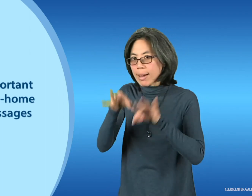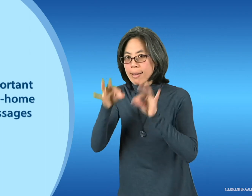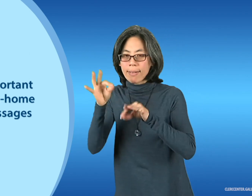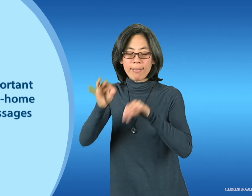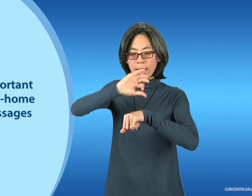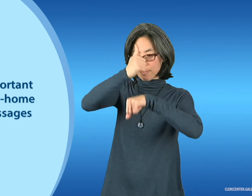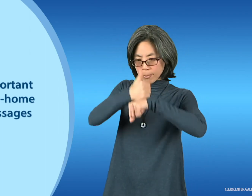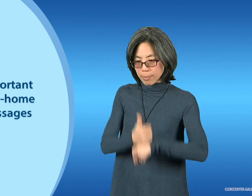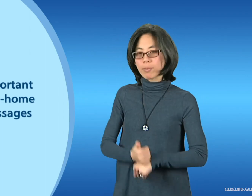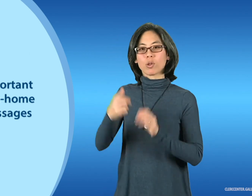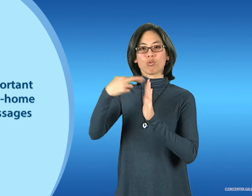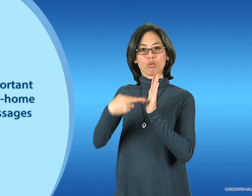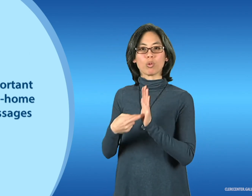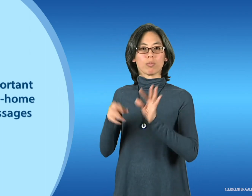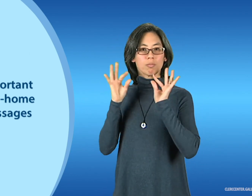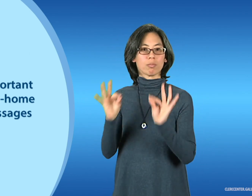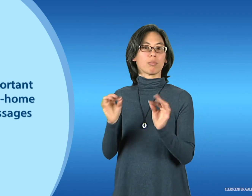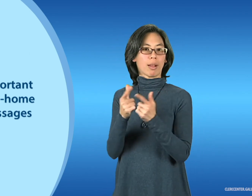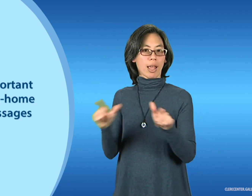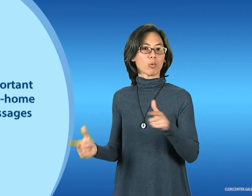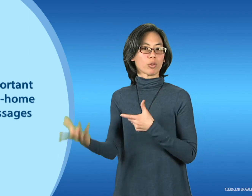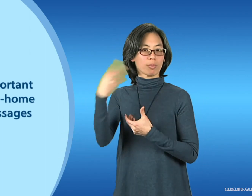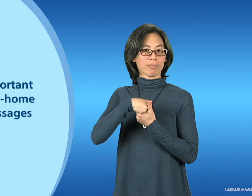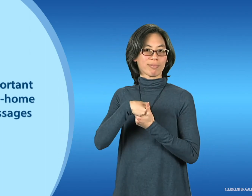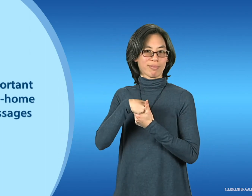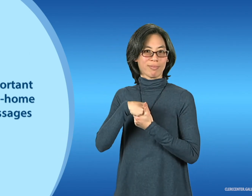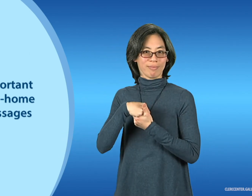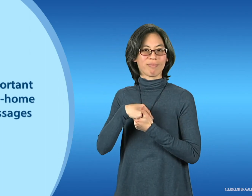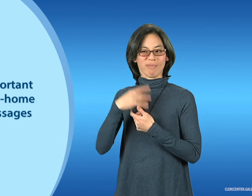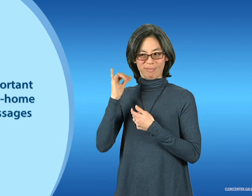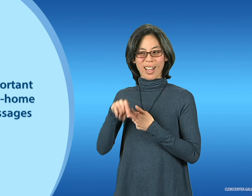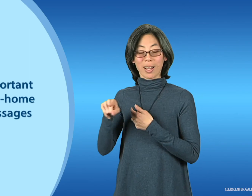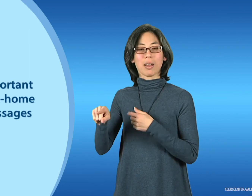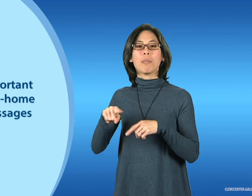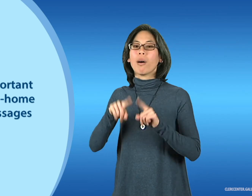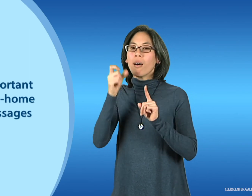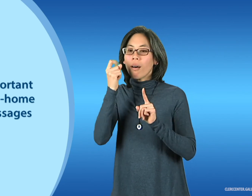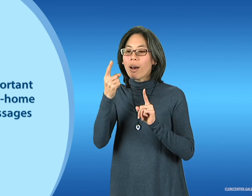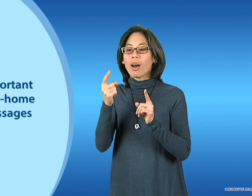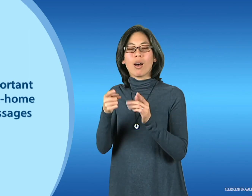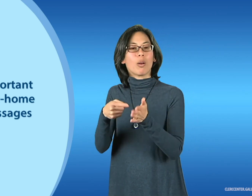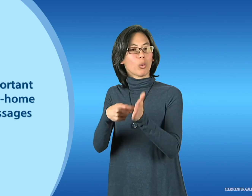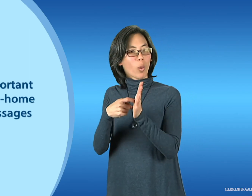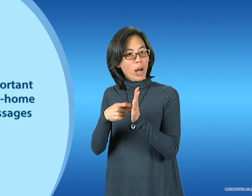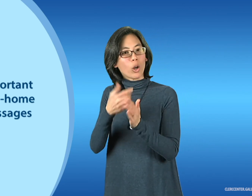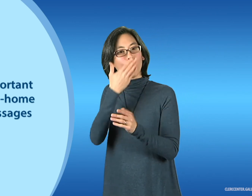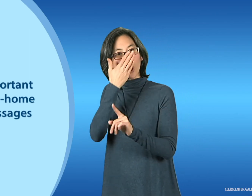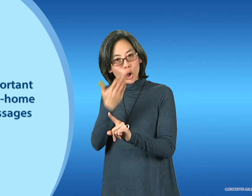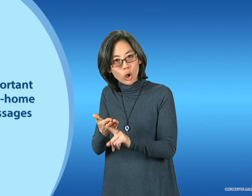with very little problem and establishes the rules of the language. But of course this requires good